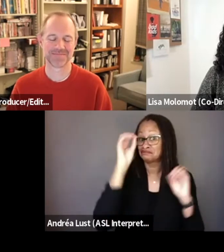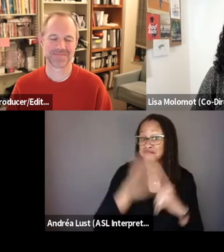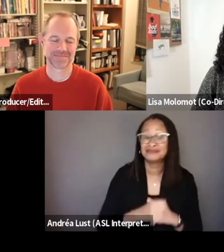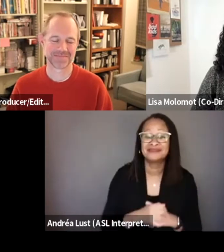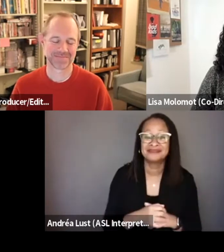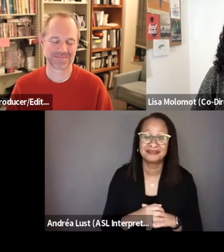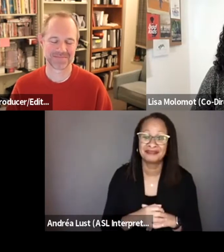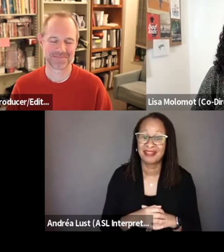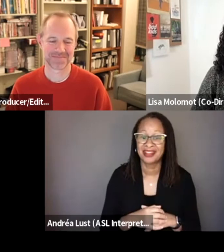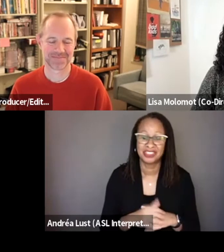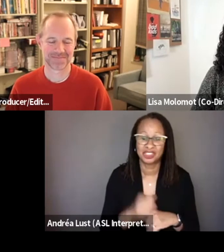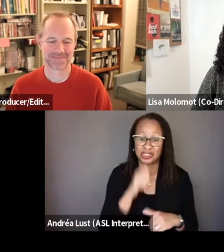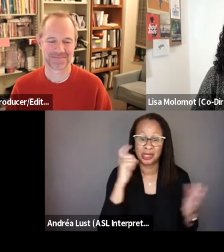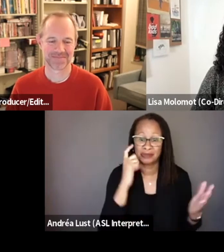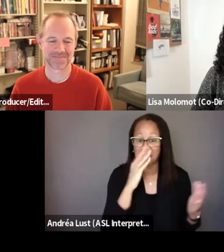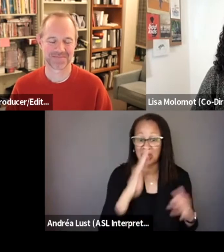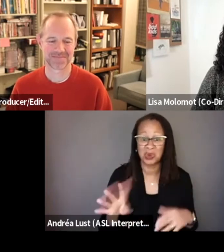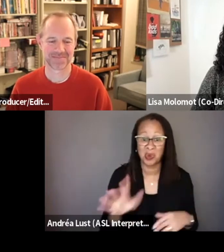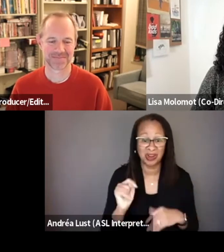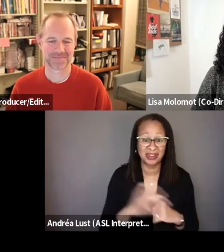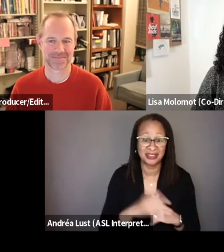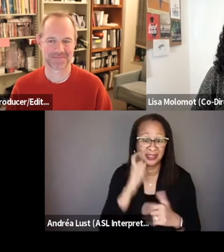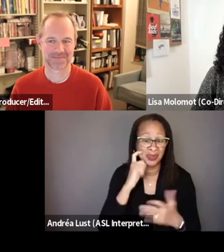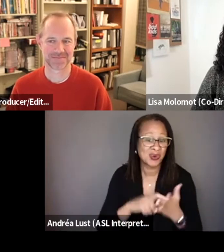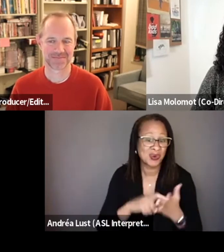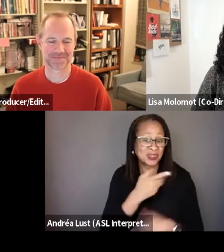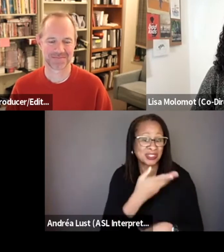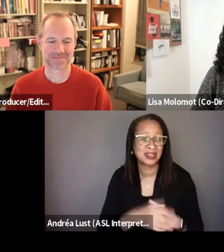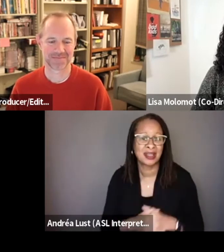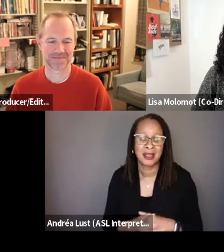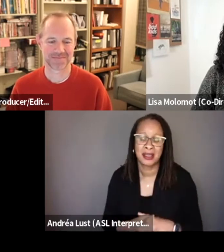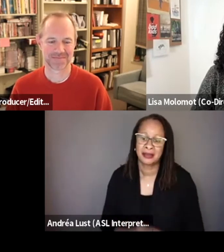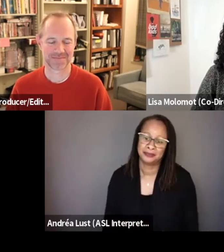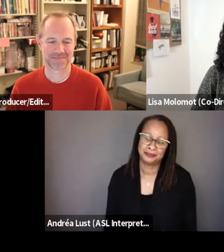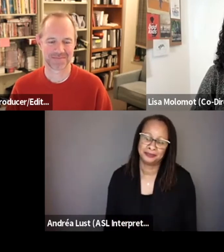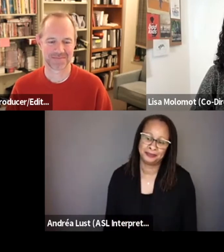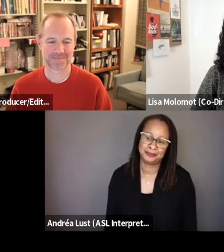So it's the way they are,